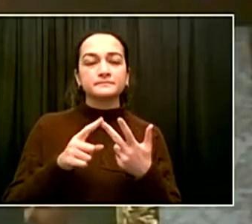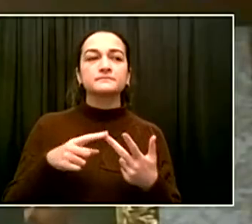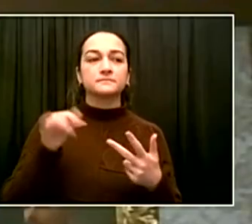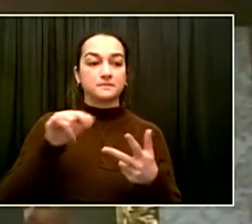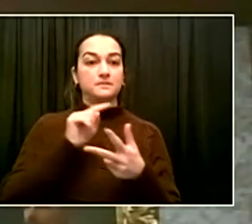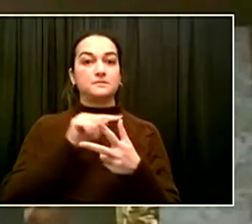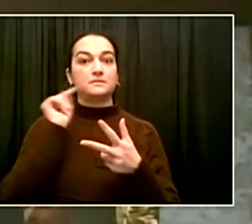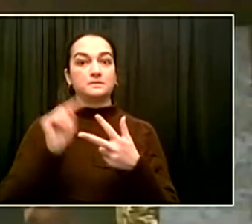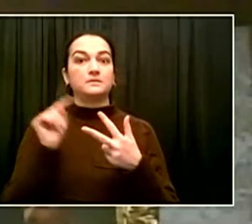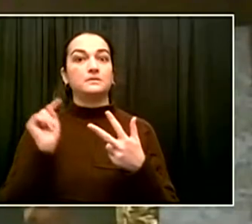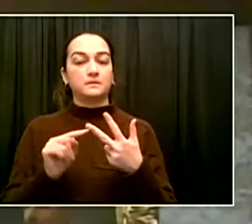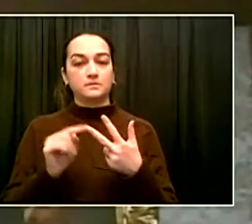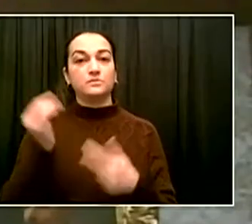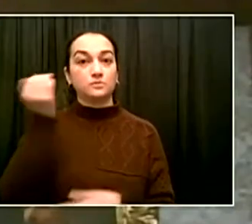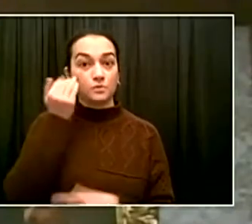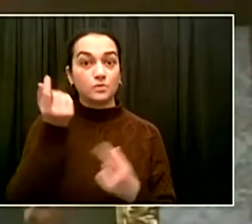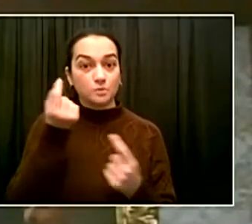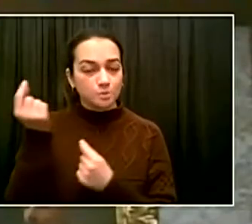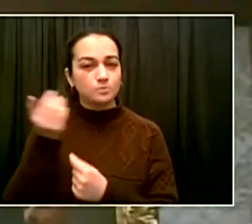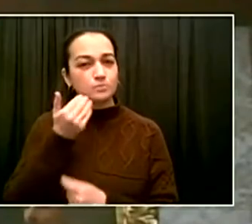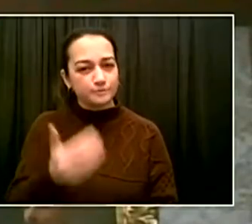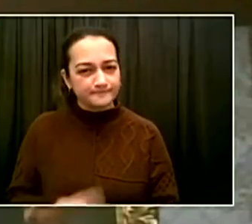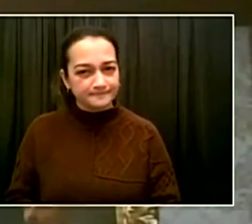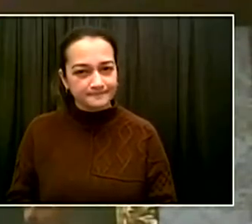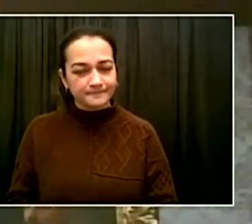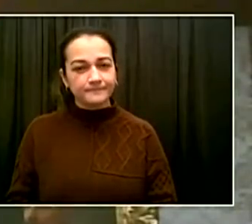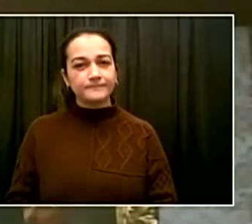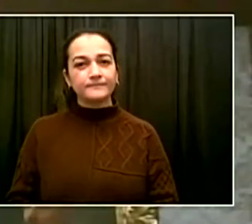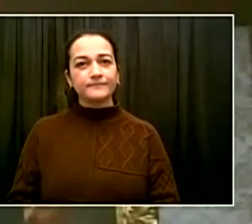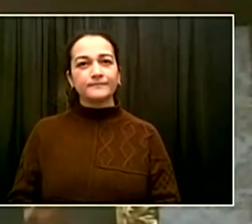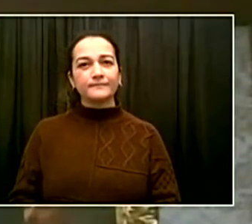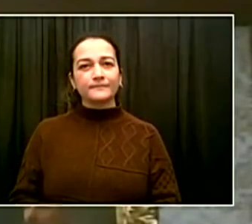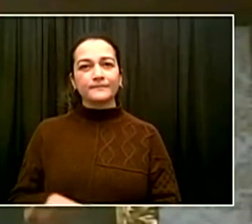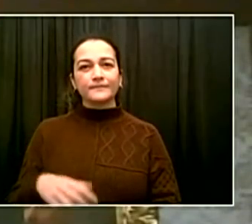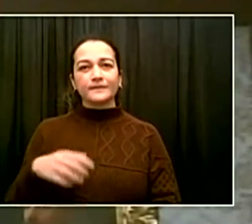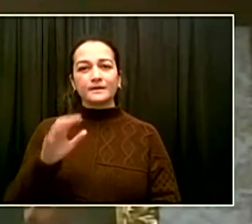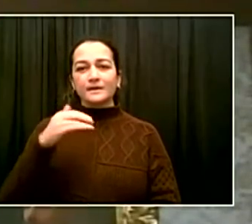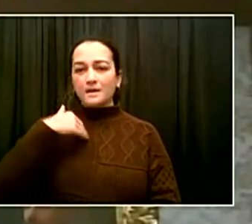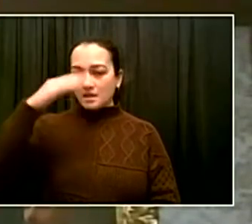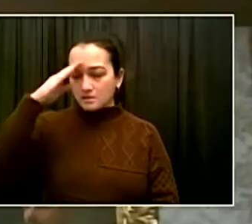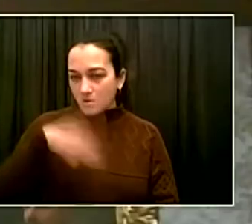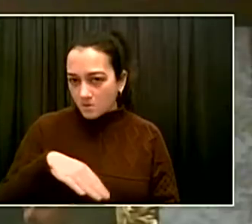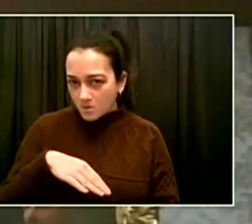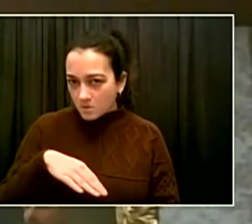I TOOK BOTH OF MY SHOTS, AND I AM ENCOURAGING NEW YORKERS TO DO THE SAME. WE HAVE BEEN THROUGH THIS BEFORE.